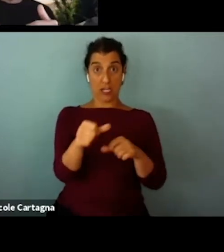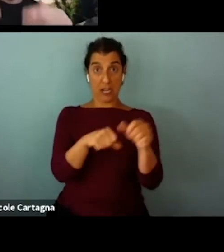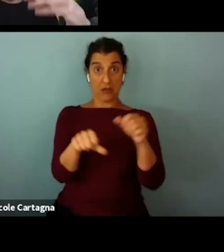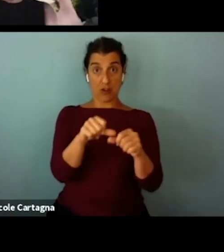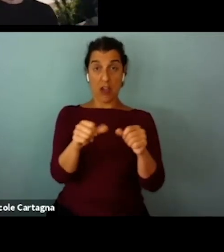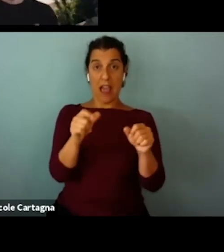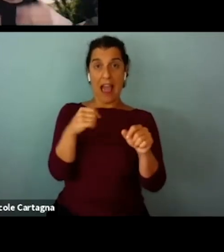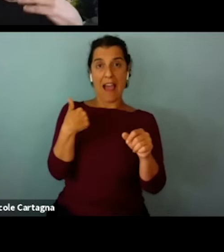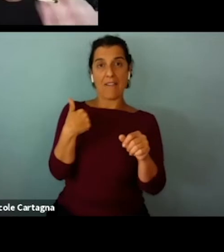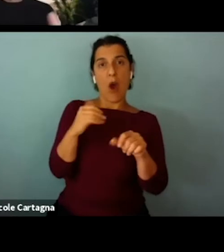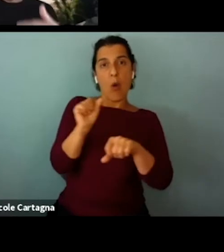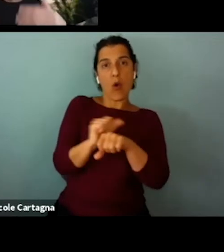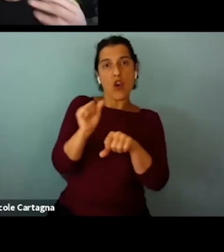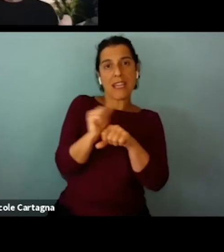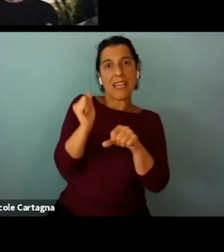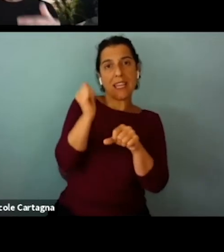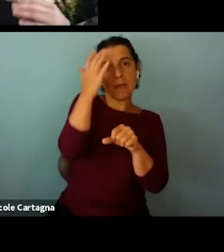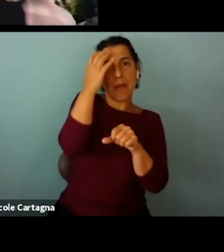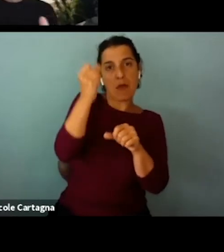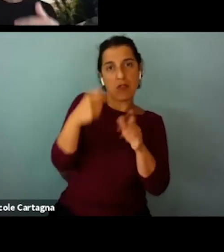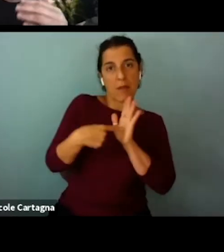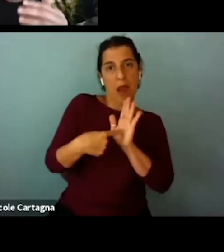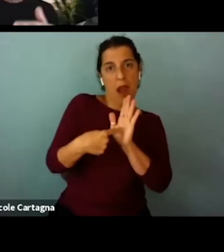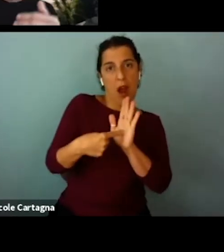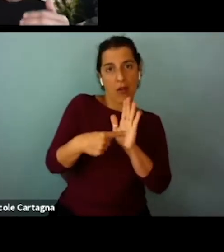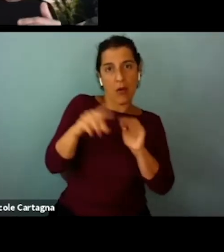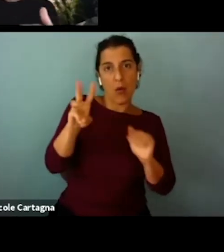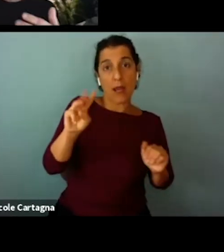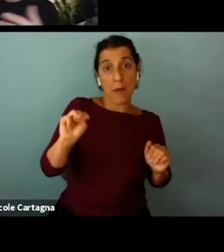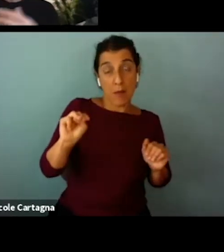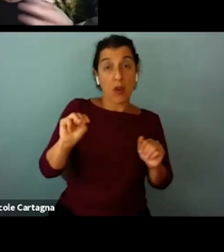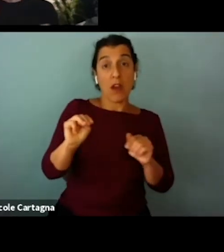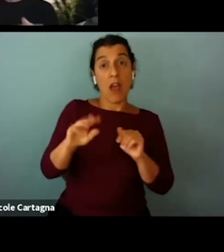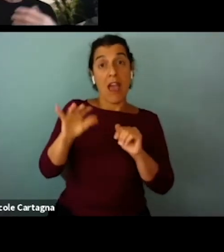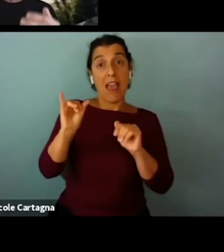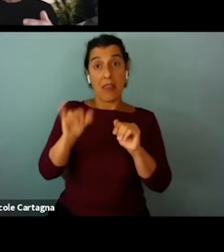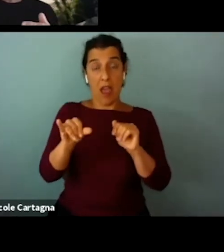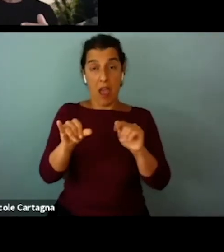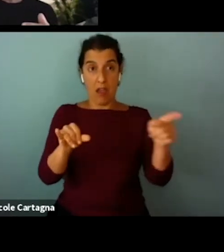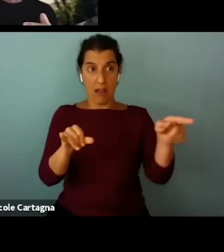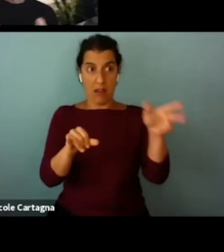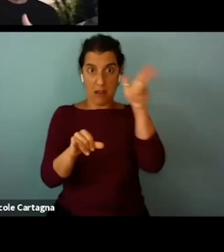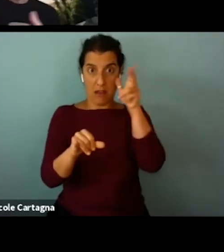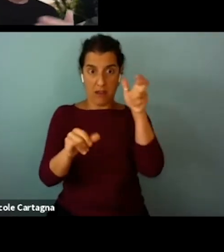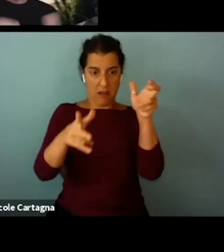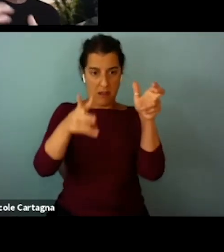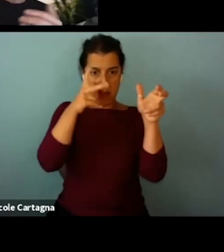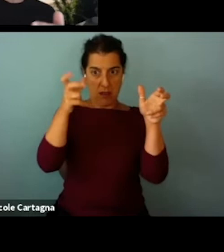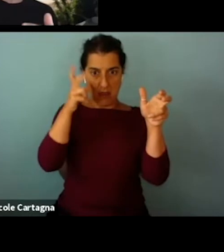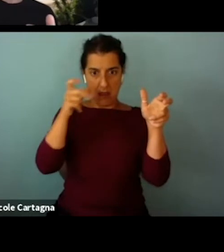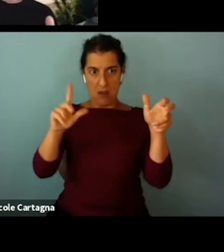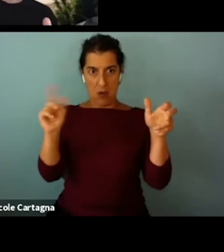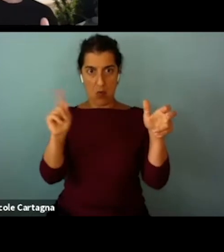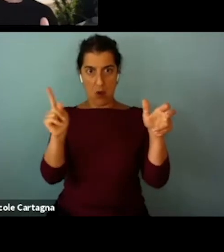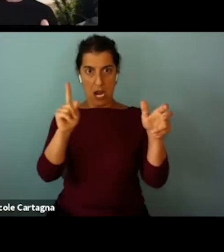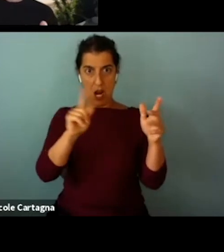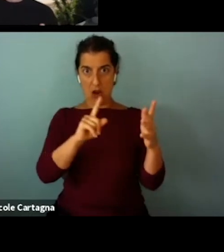which is sort of encoding where things are being placed what's happening and so forth and